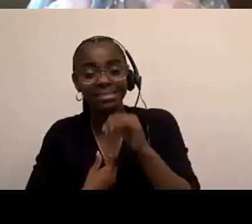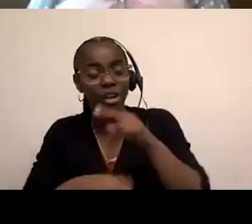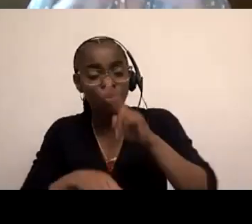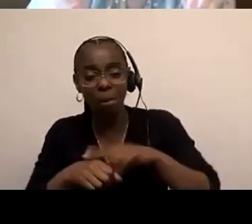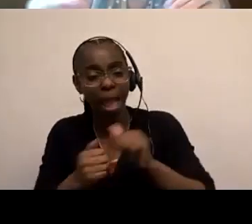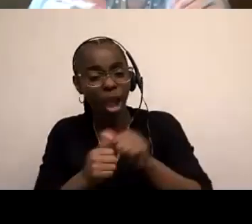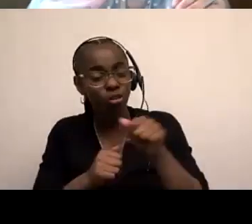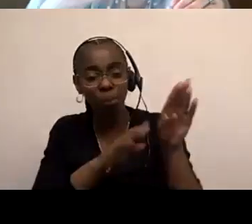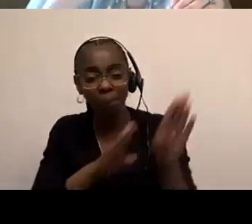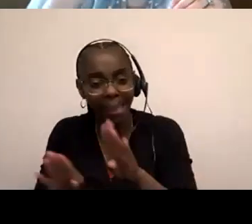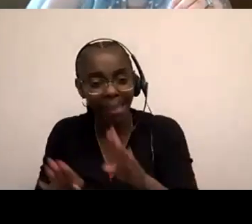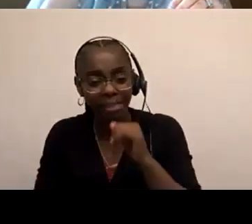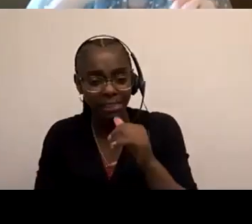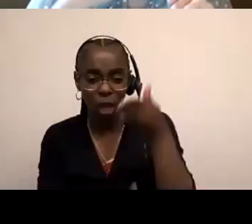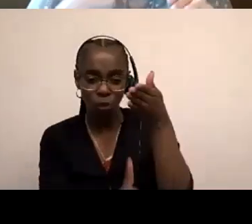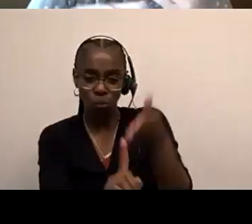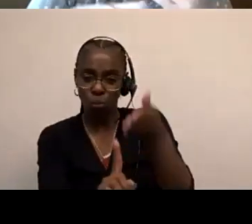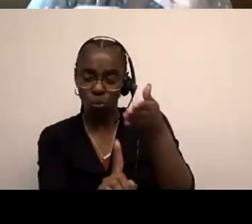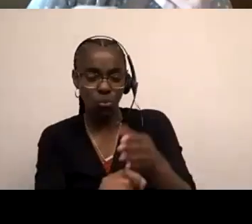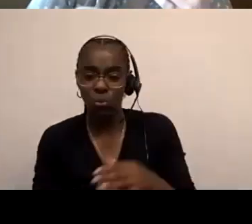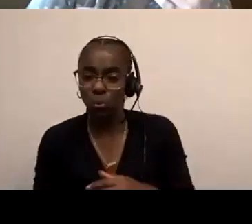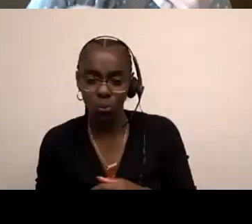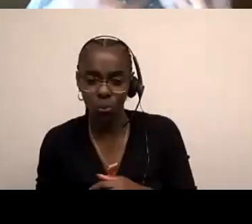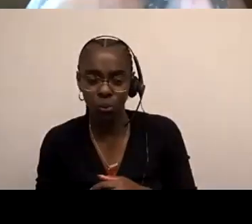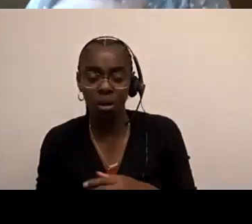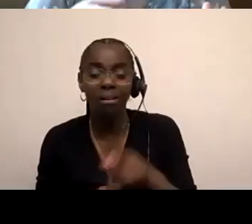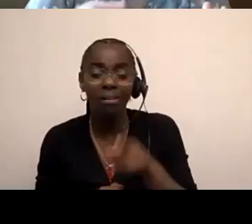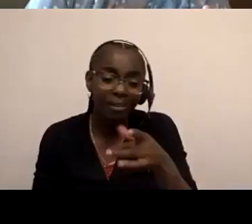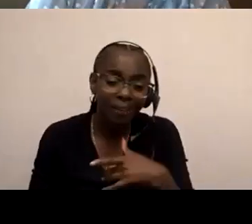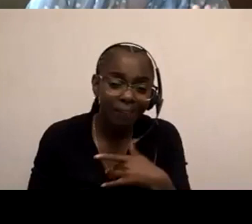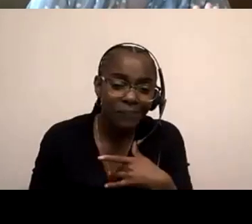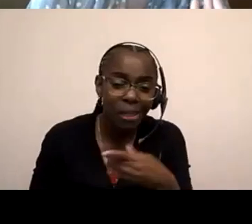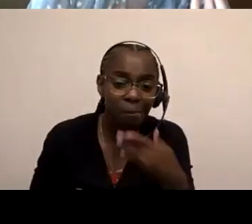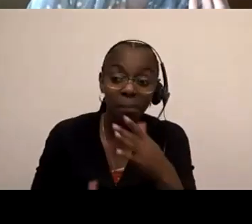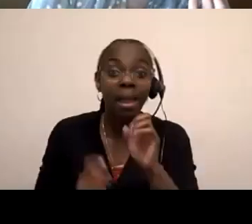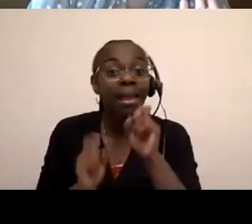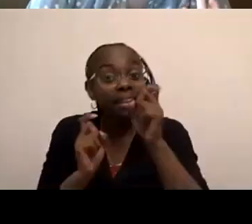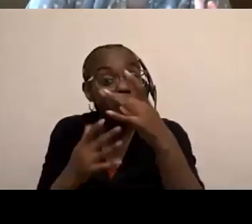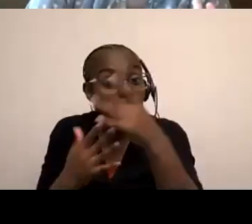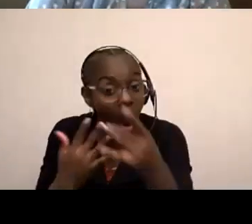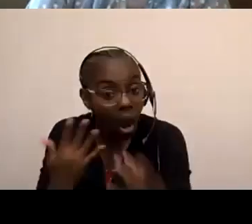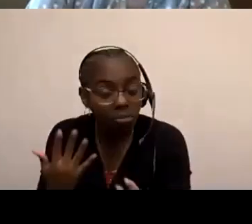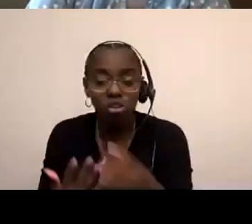THIS IS NOT YOU AND HOW YOU NORMALLY BEHAVE THIS ISNT YOU... GIVE THEM OPTIONS: ARE YOU FEELING BORED OR